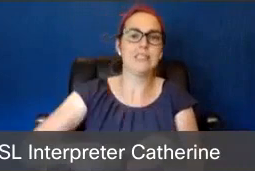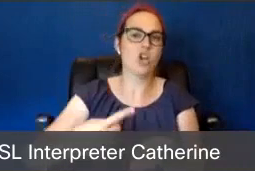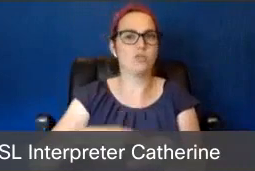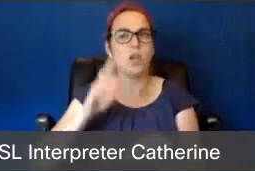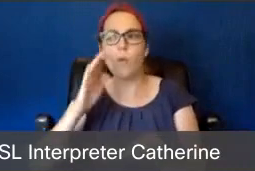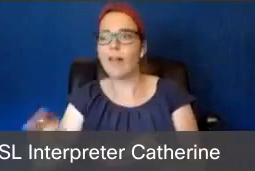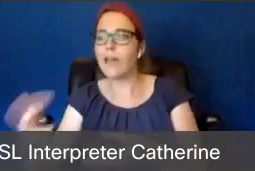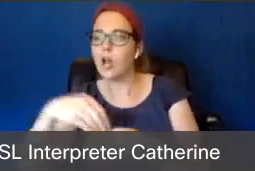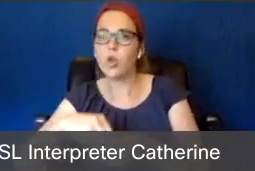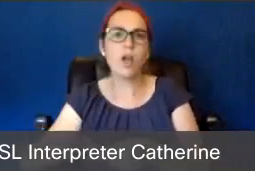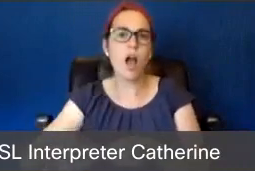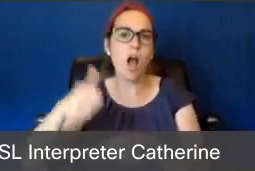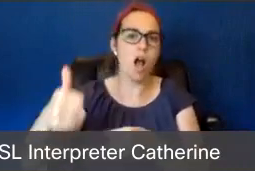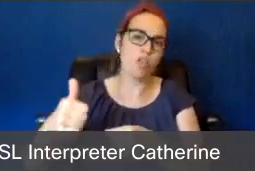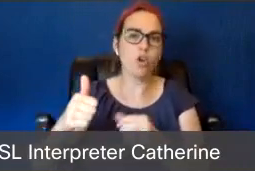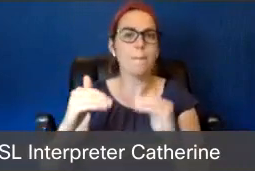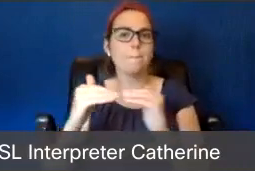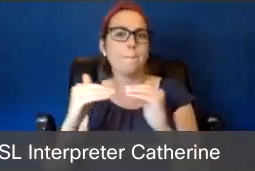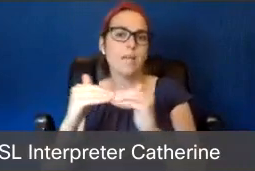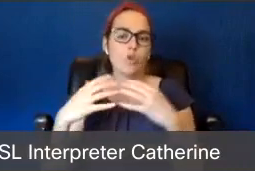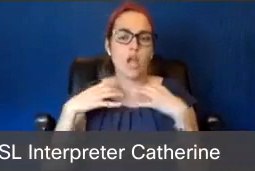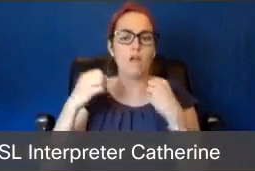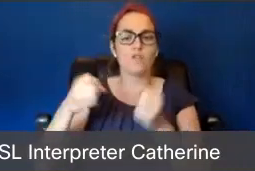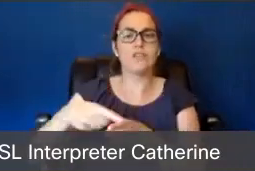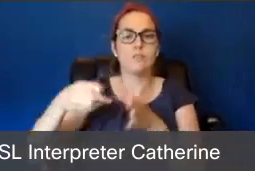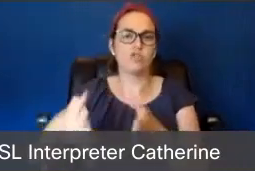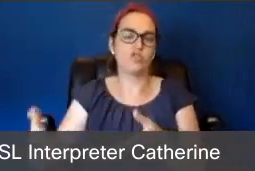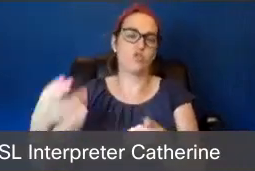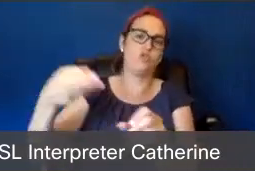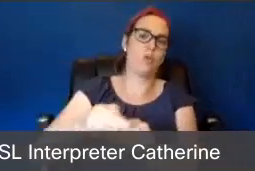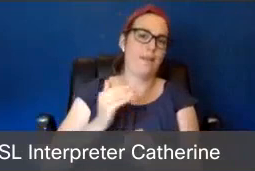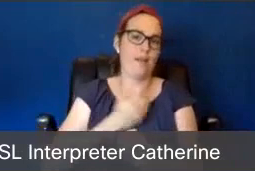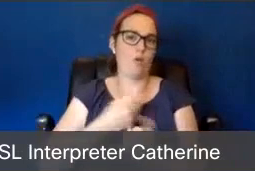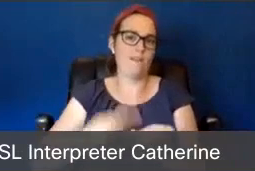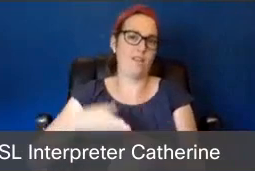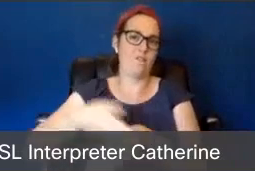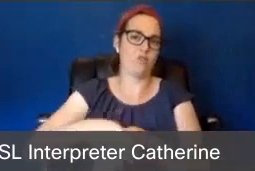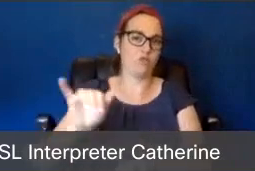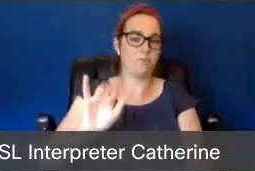a certified peer recovery specialist. I'm Maureen McLeod and I'm a senior research associate